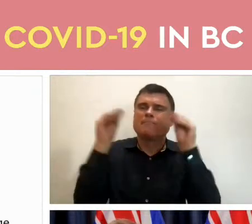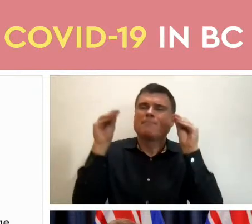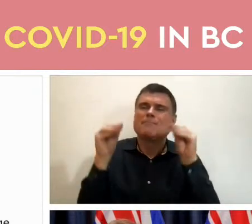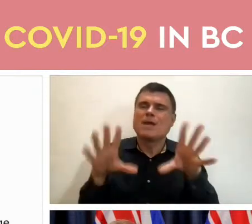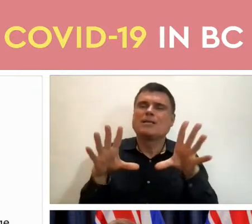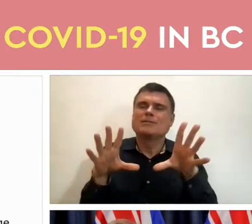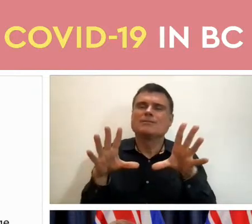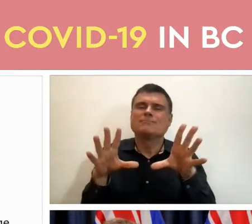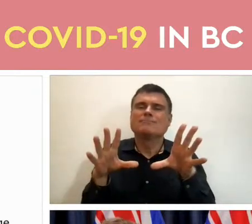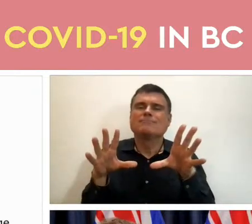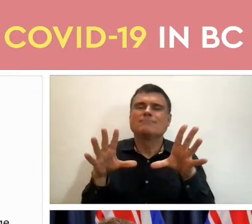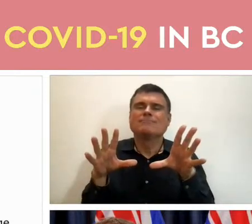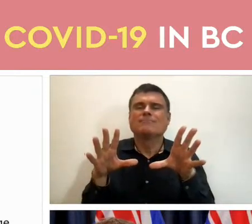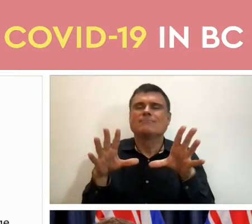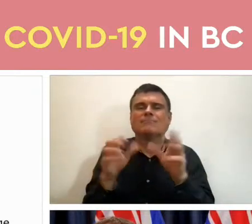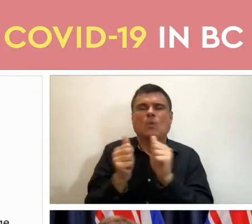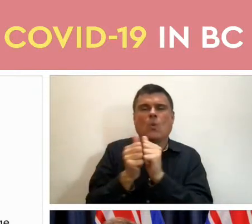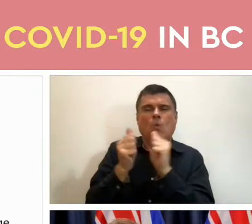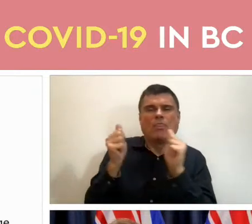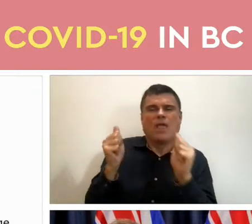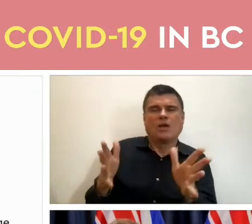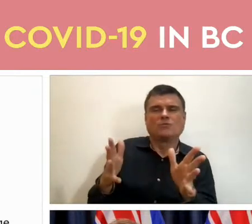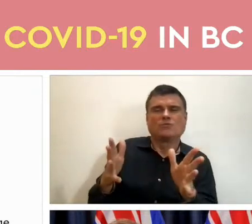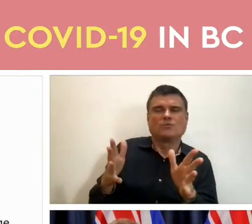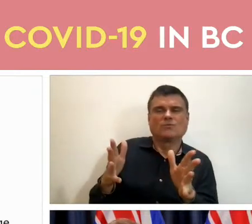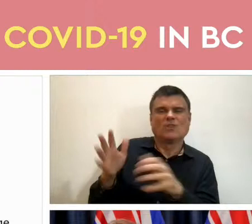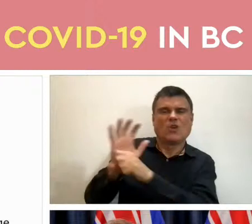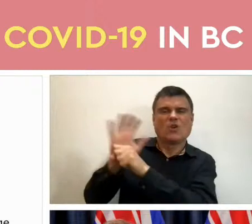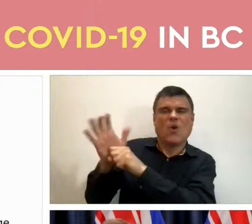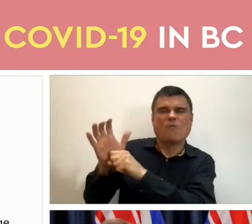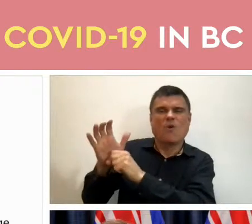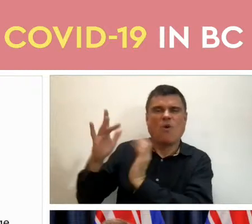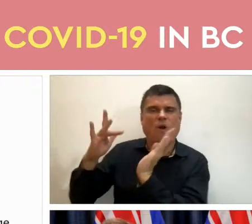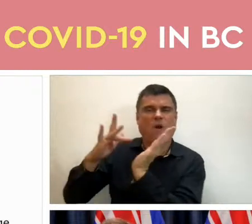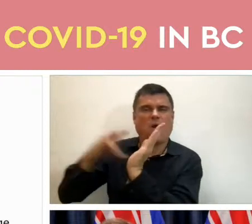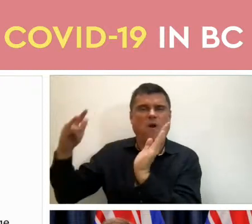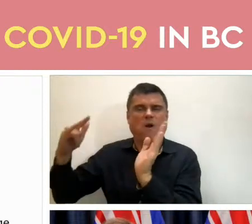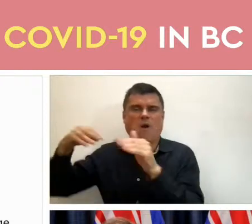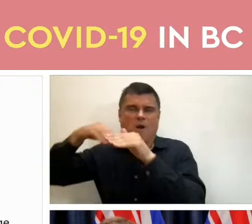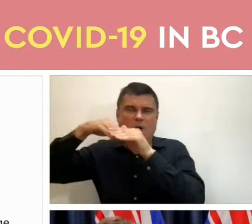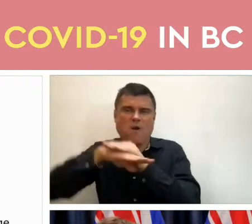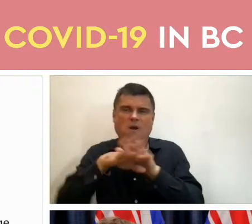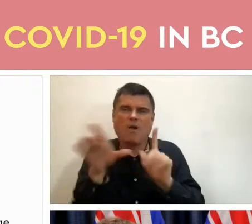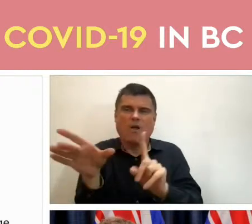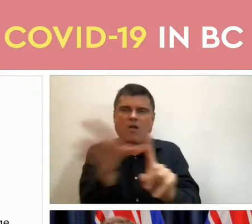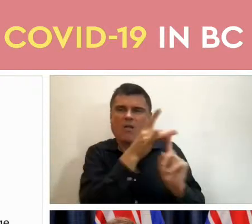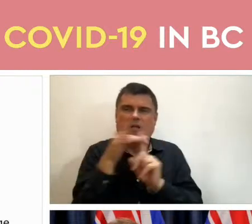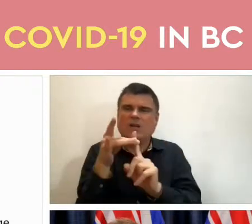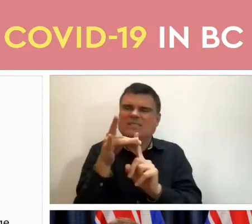Every time we use the control we have, every single time we push